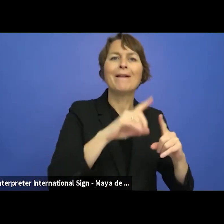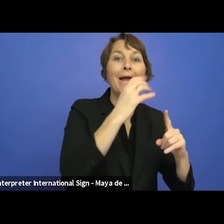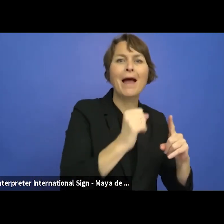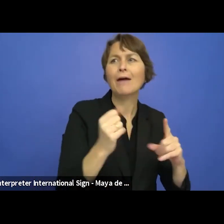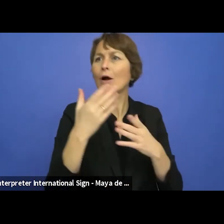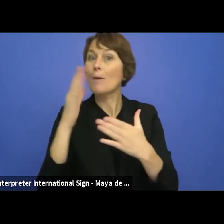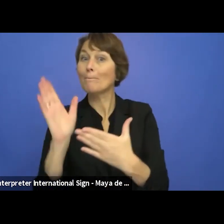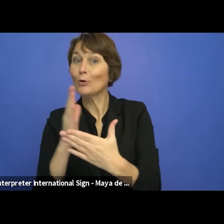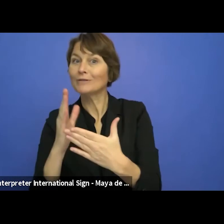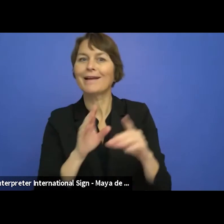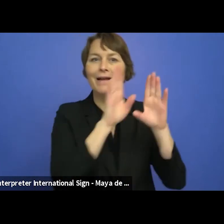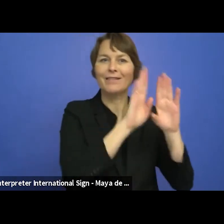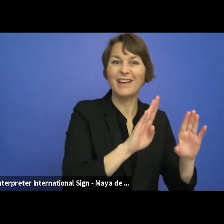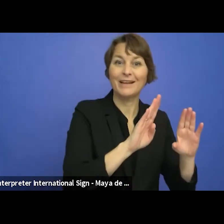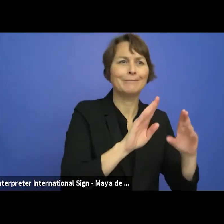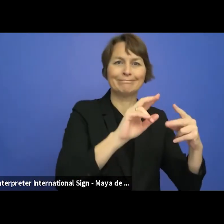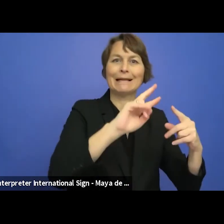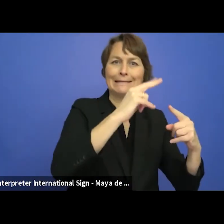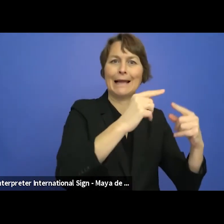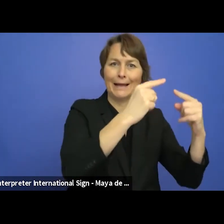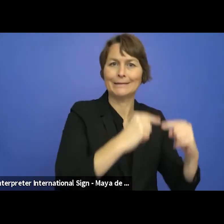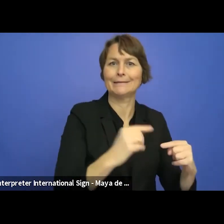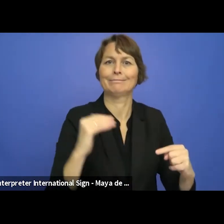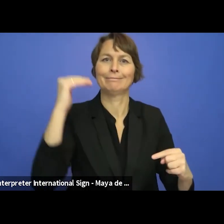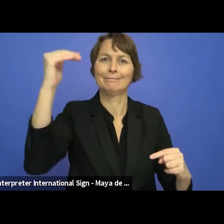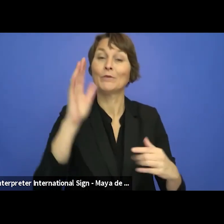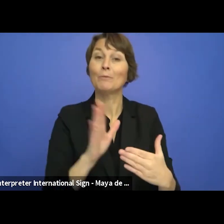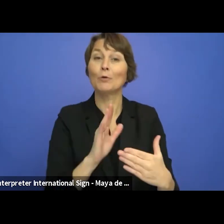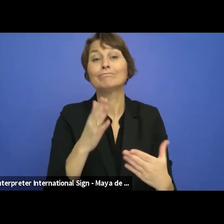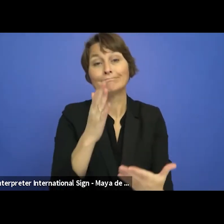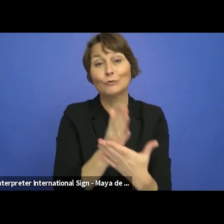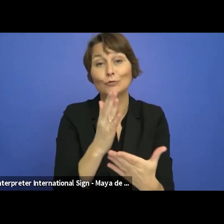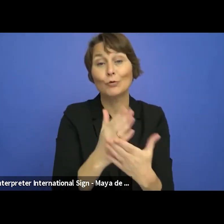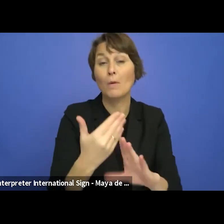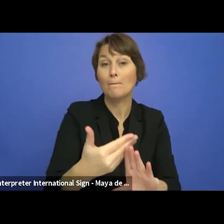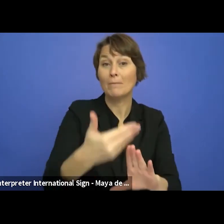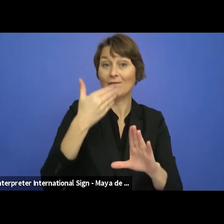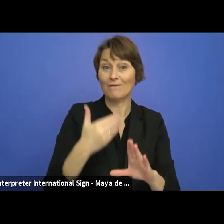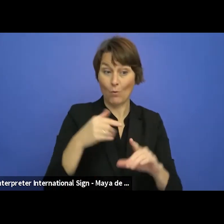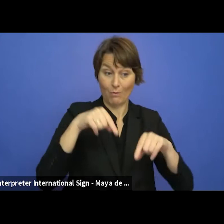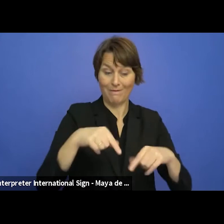It is through Creative Europe that before the summer we published a call for attendance worth